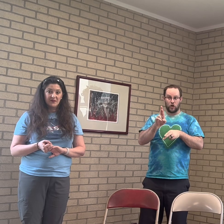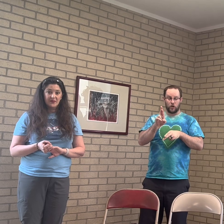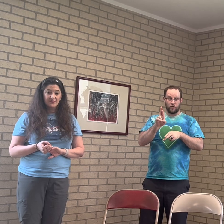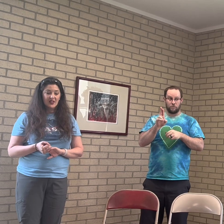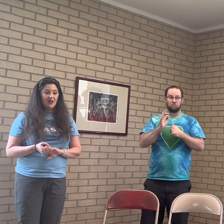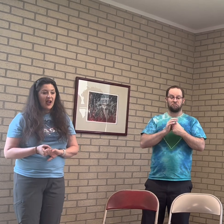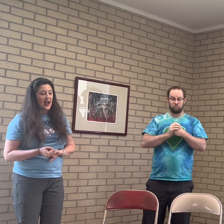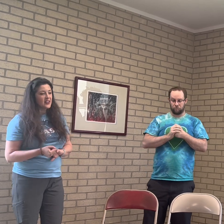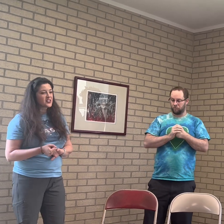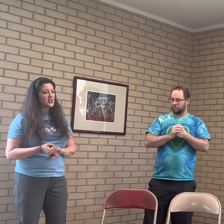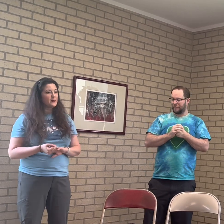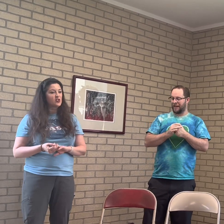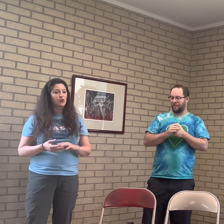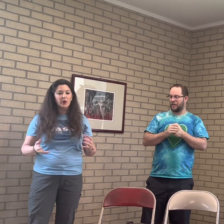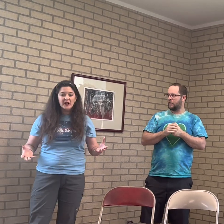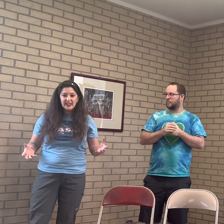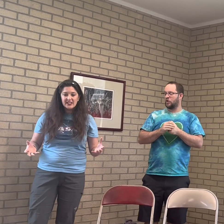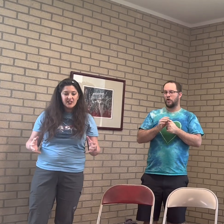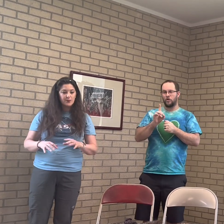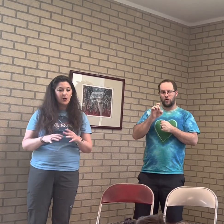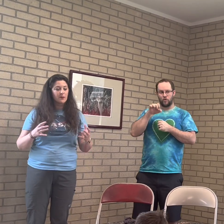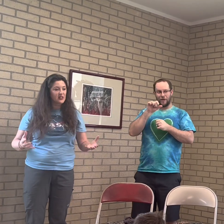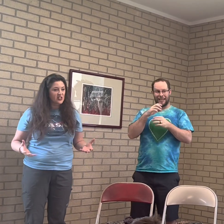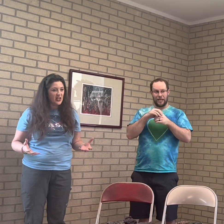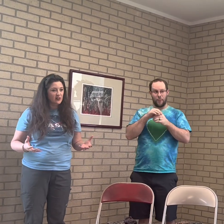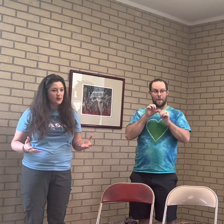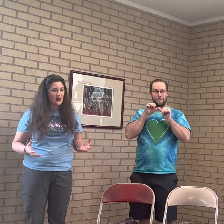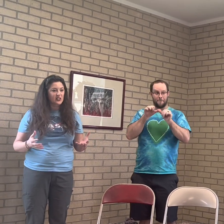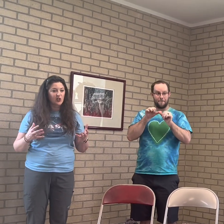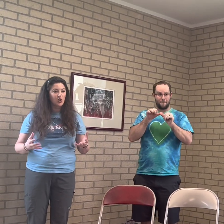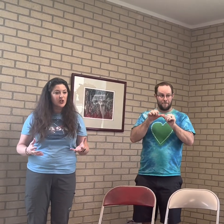snake and it's going to be drilling into these permanently shadowed spots looking for ices